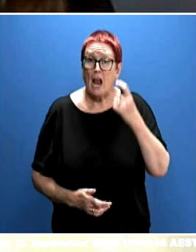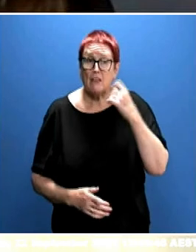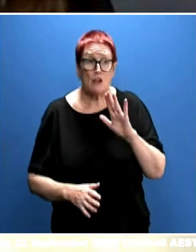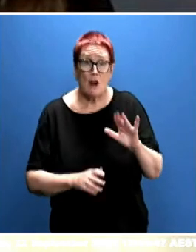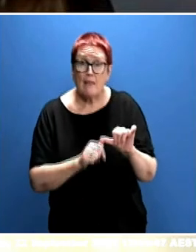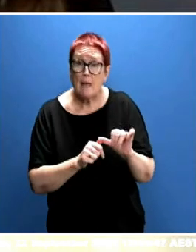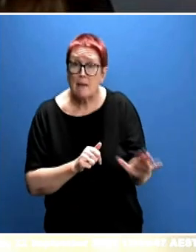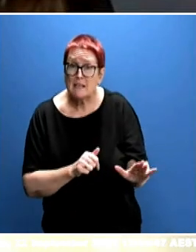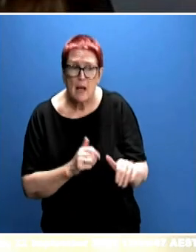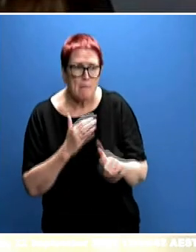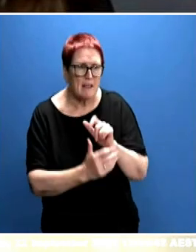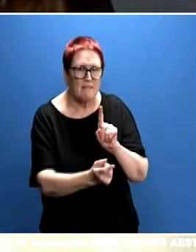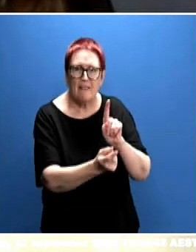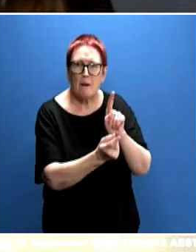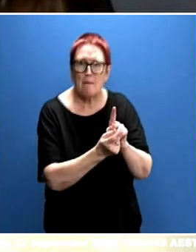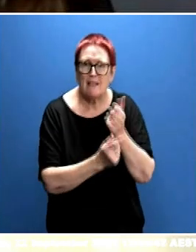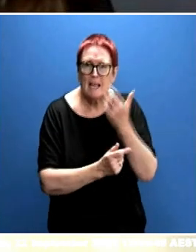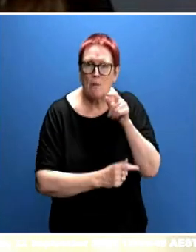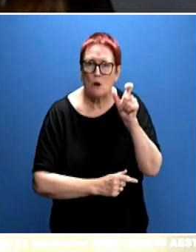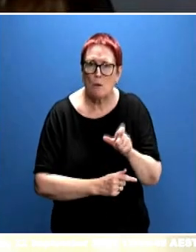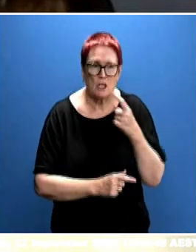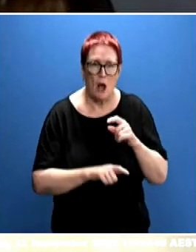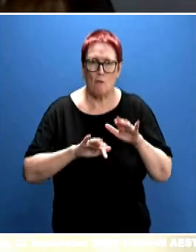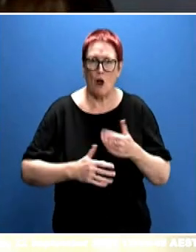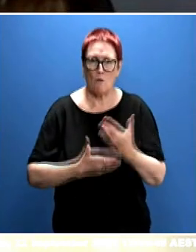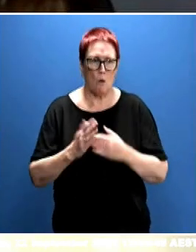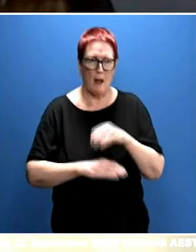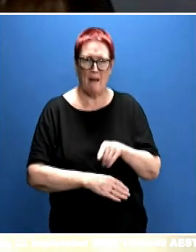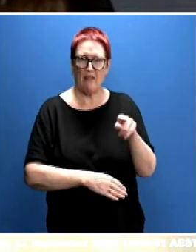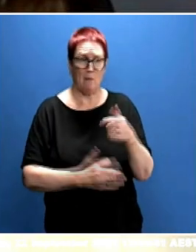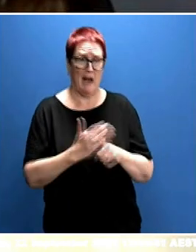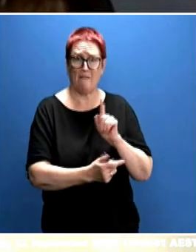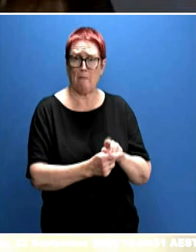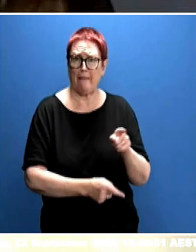Aboriginal person they're reporting upon, and for Aboriginal clients who